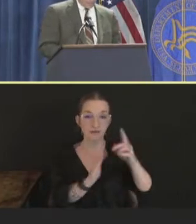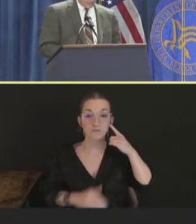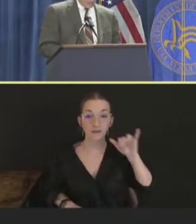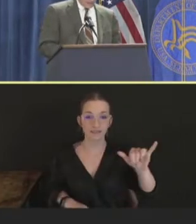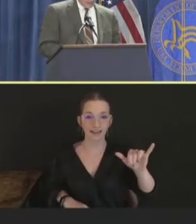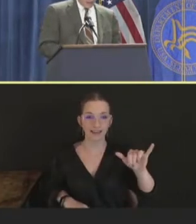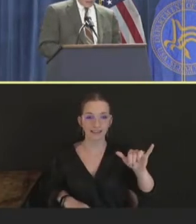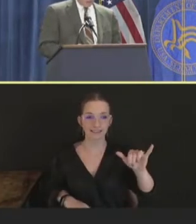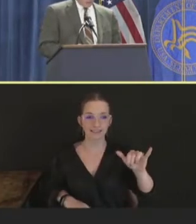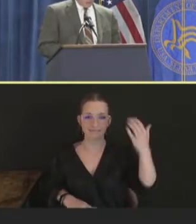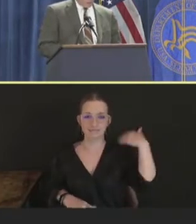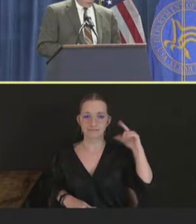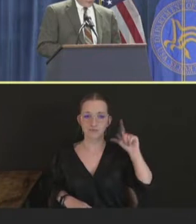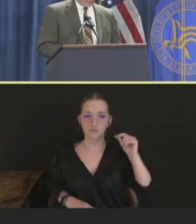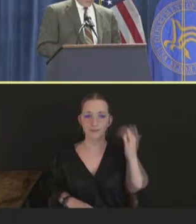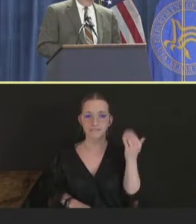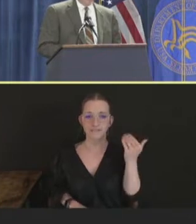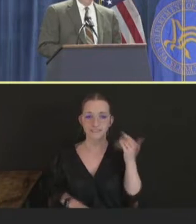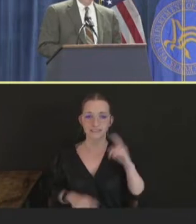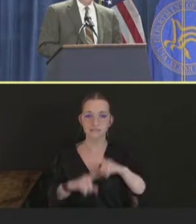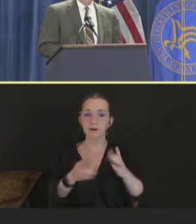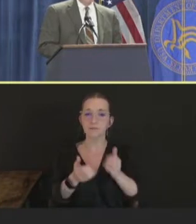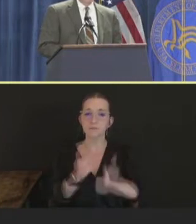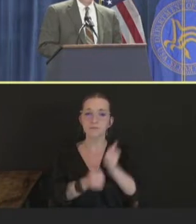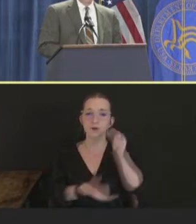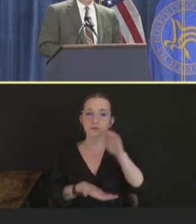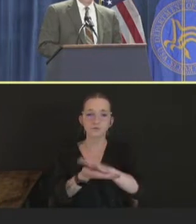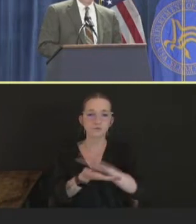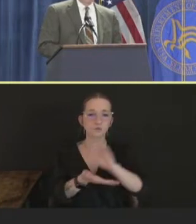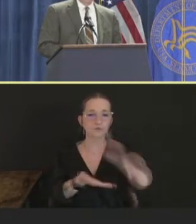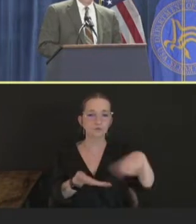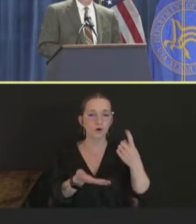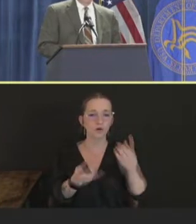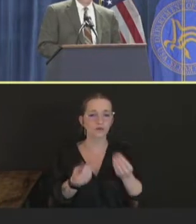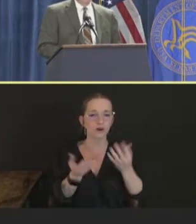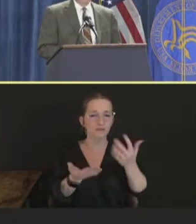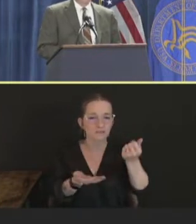But most schools only offer a few hours of teaching, which means that most healthcare